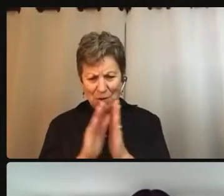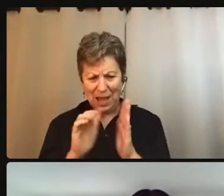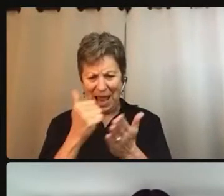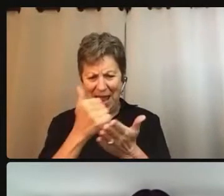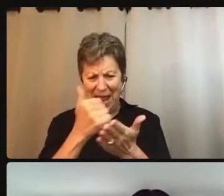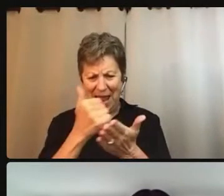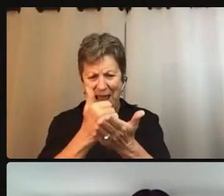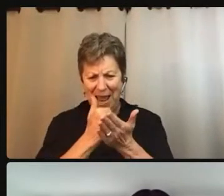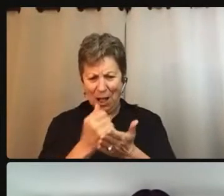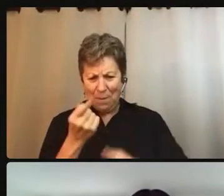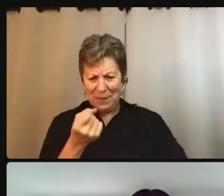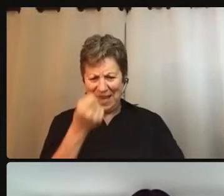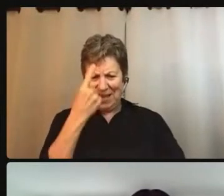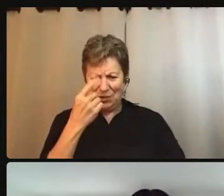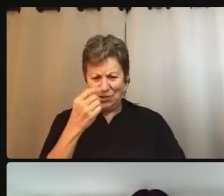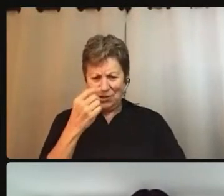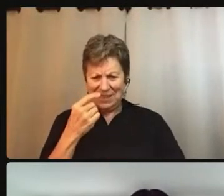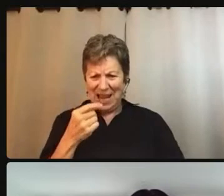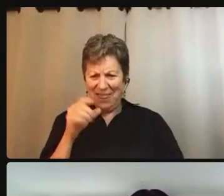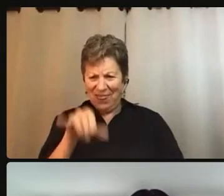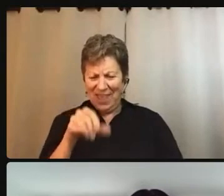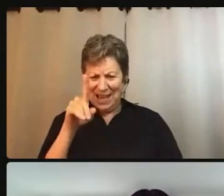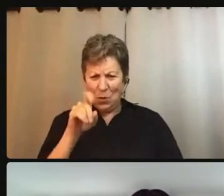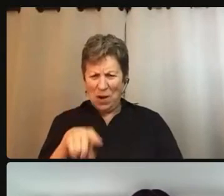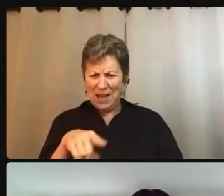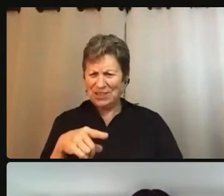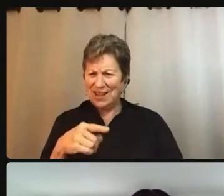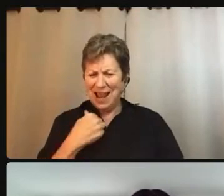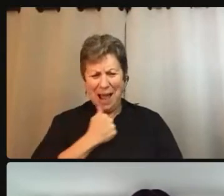YOU WHO'S GOING TO ASK YOU